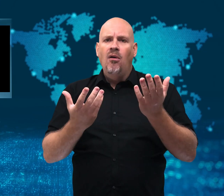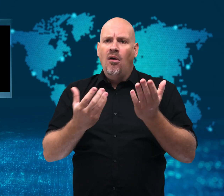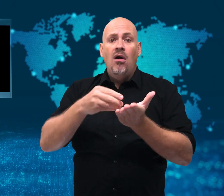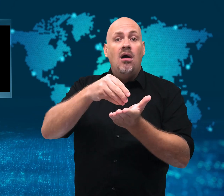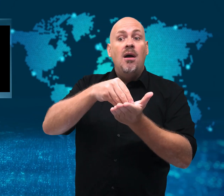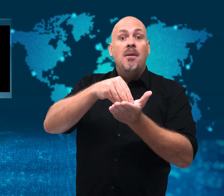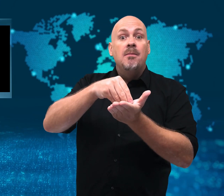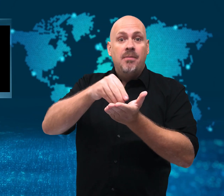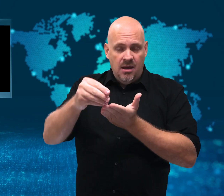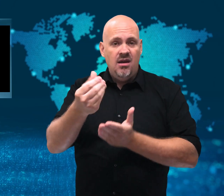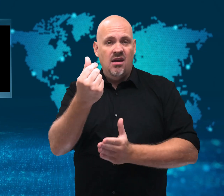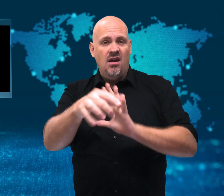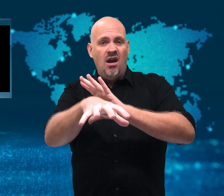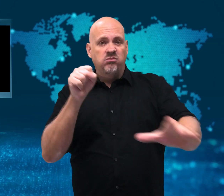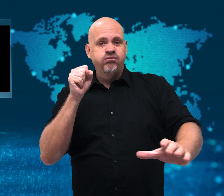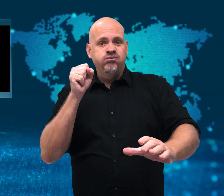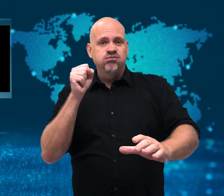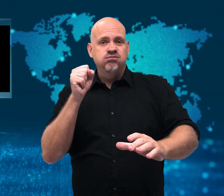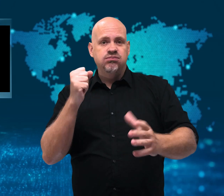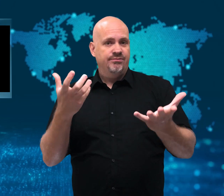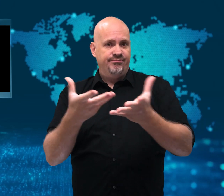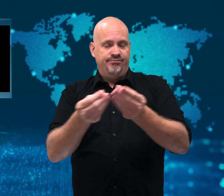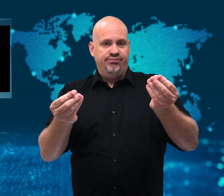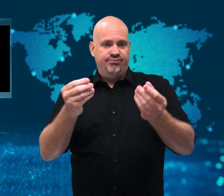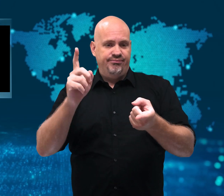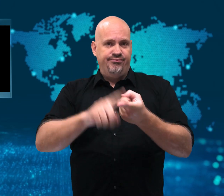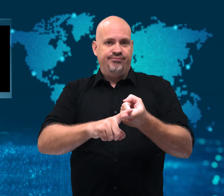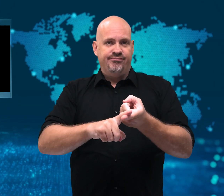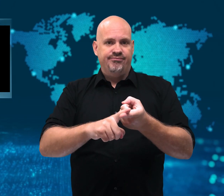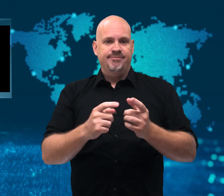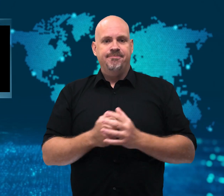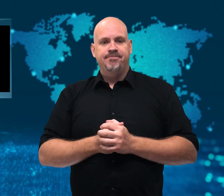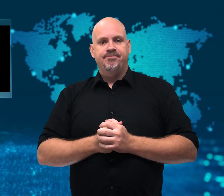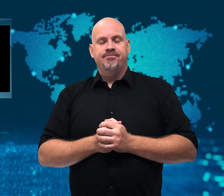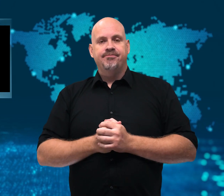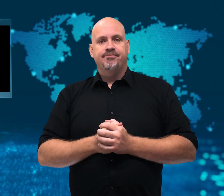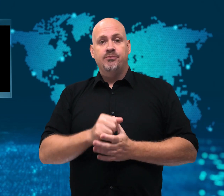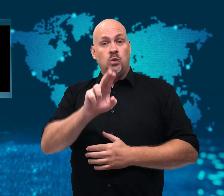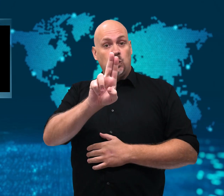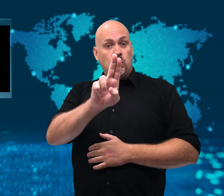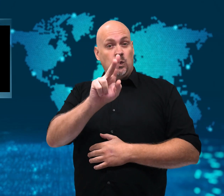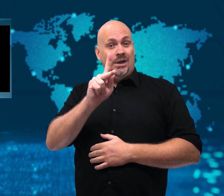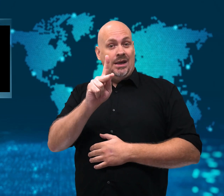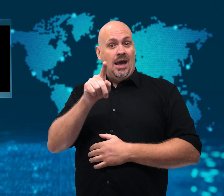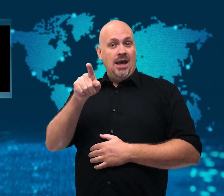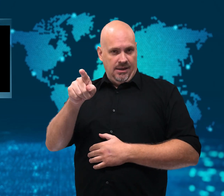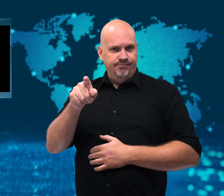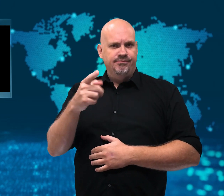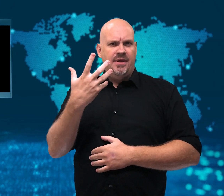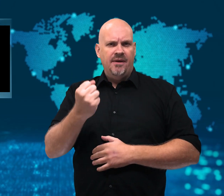A UK report said that between May to July of this year,